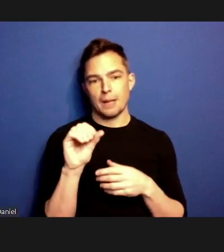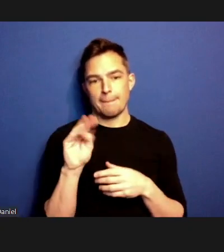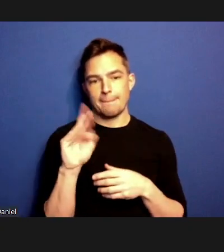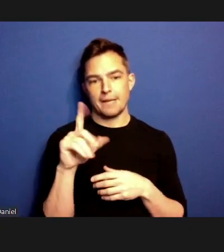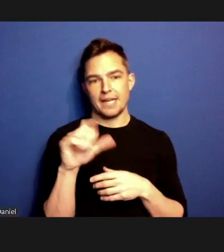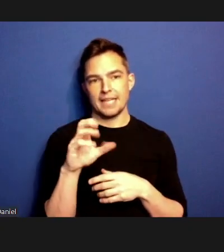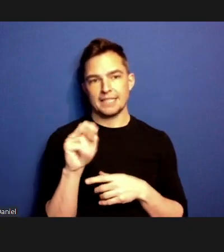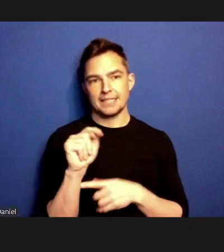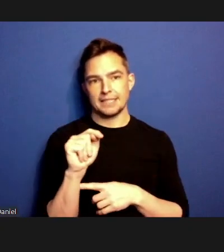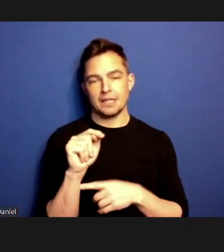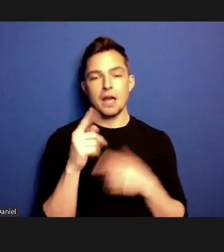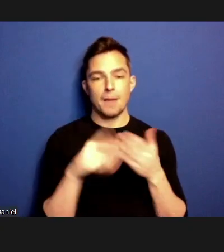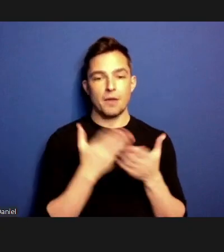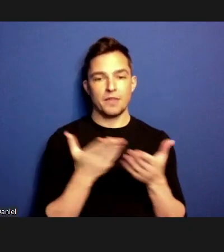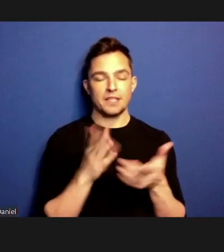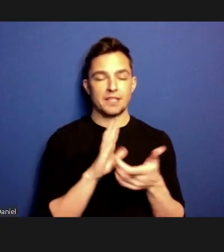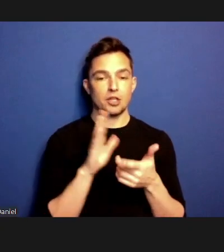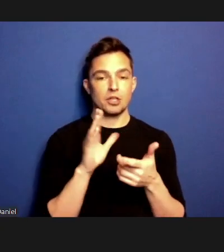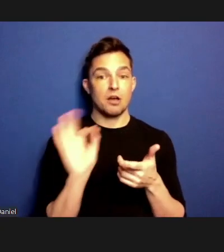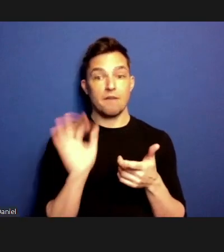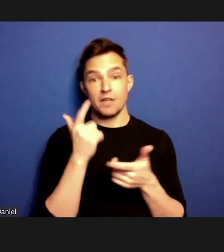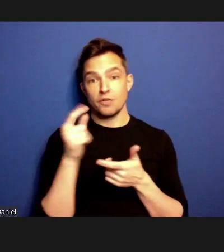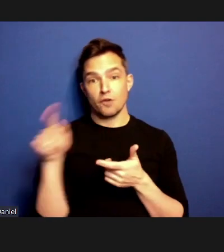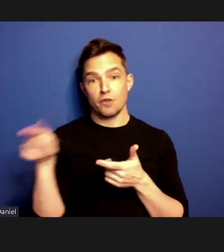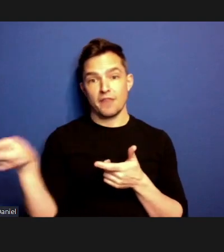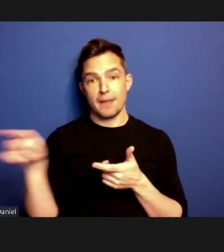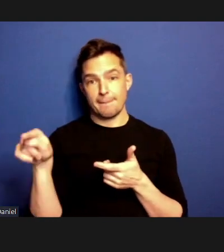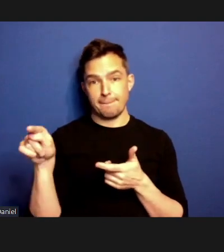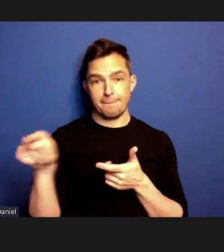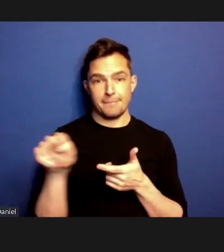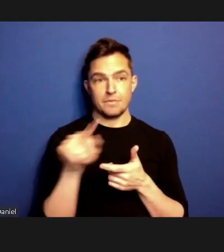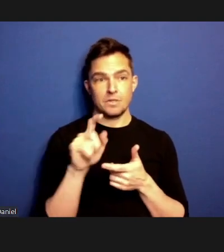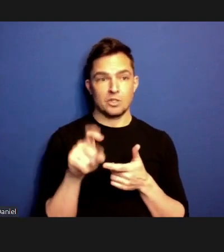that are of interest to them and things that should make me angry that they should be storming